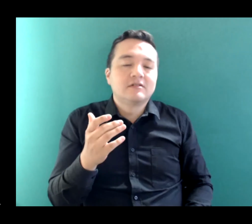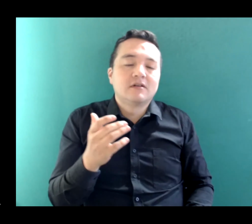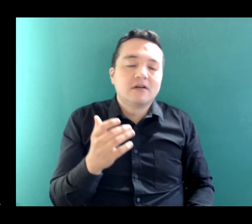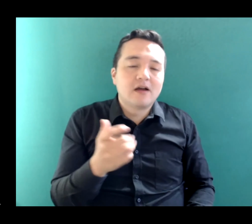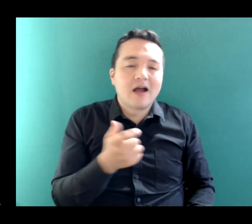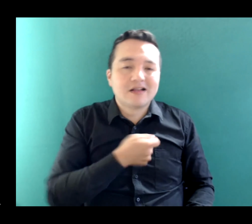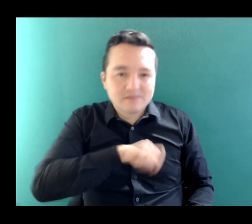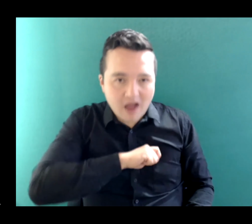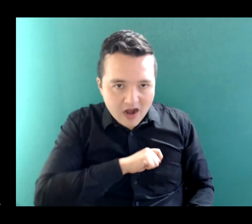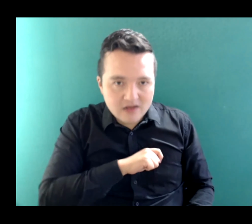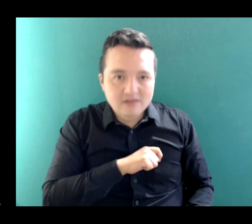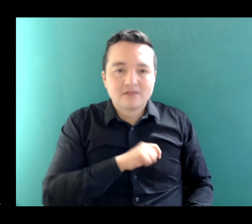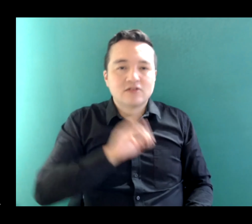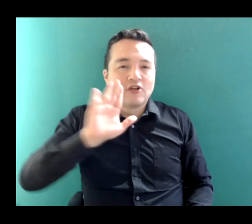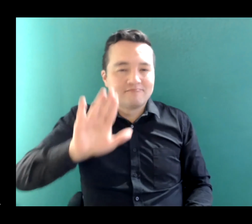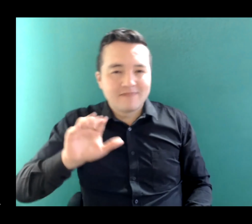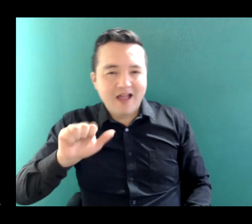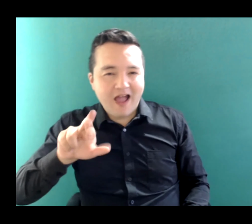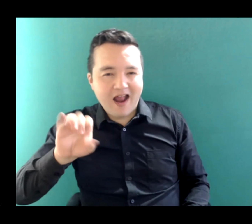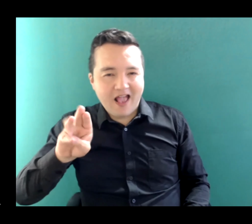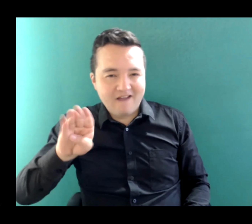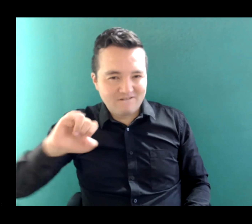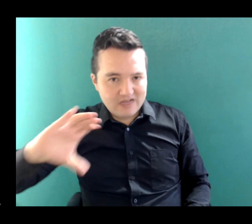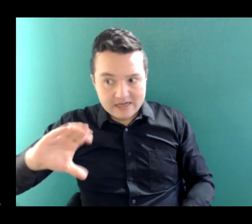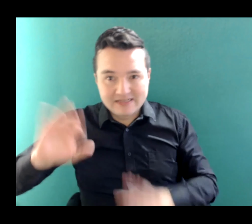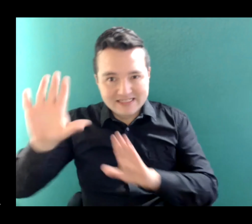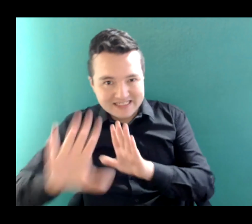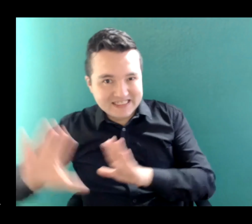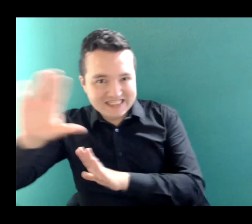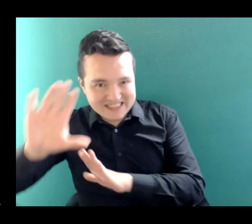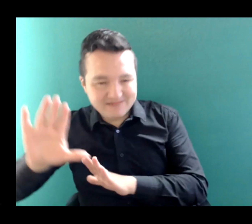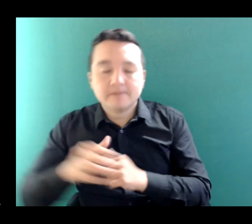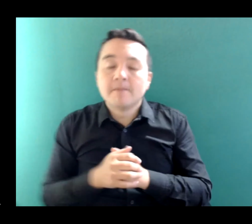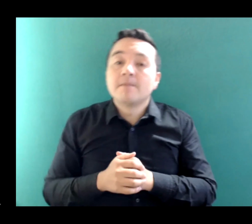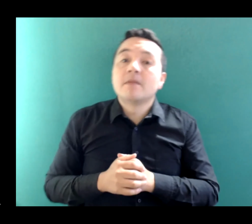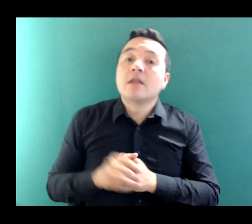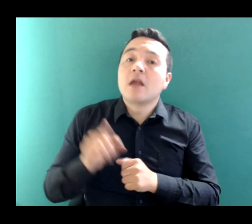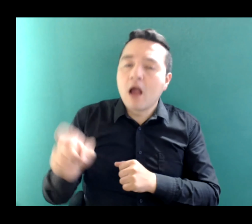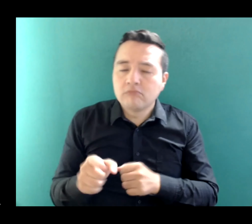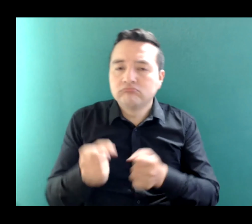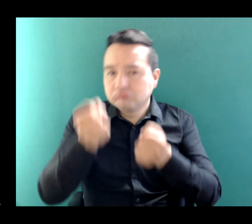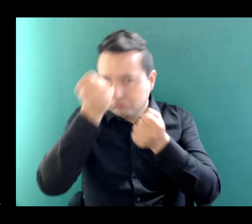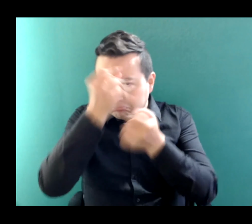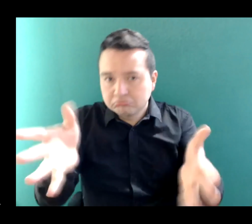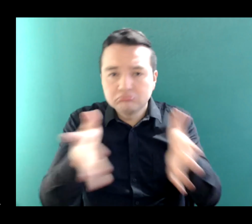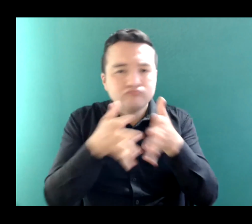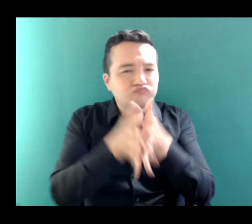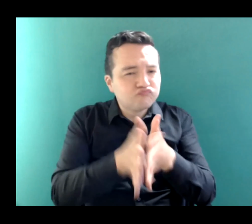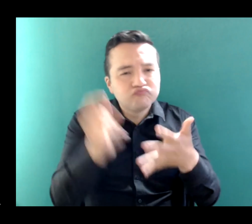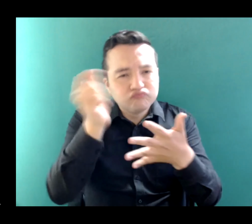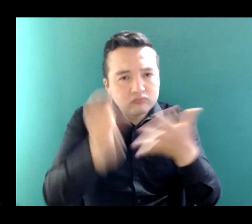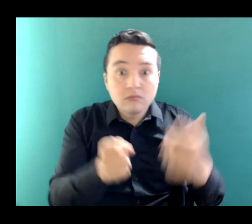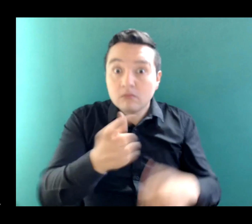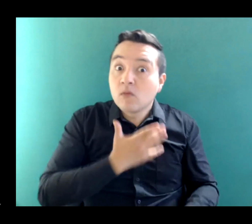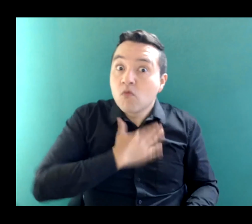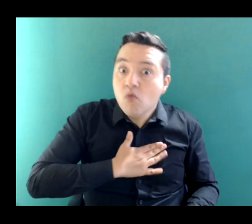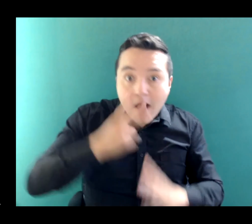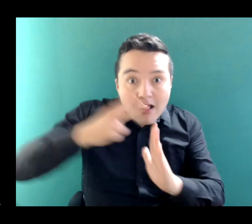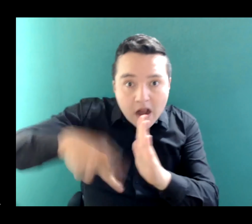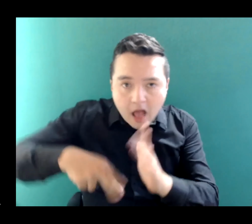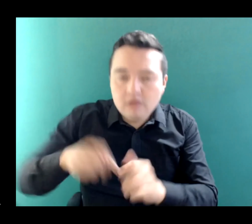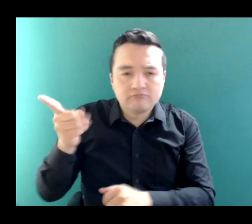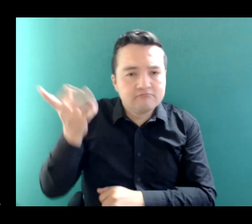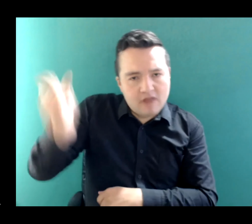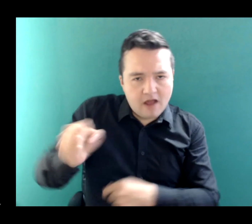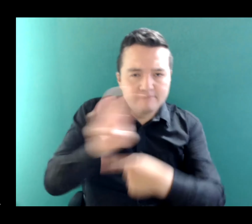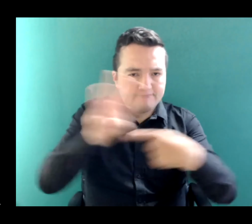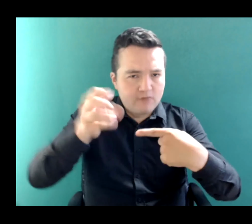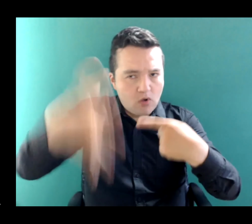We would like also to announce that the DARE Index report is available now in four languages. French, English, Spanish and Arabic.